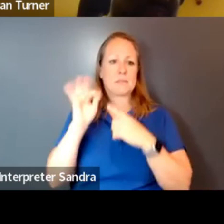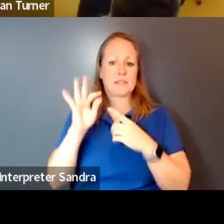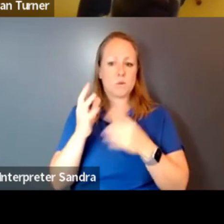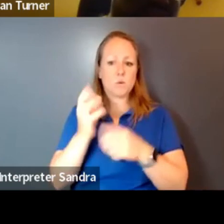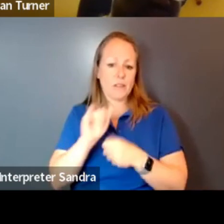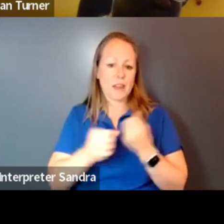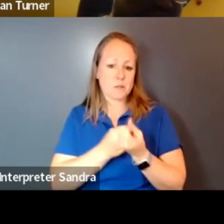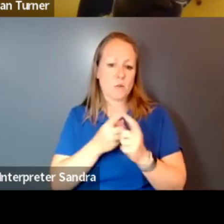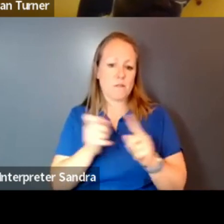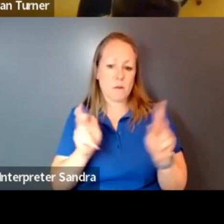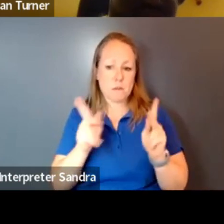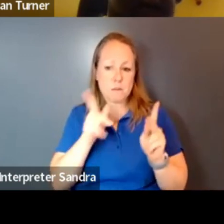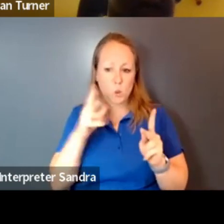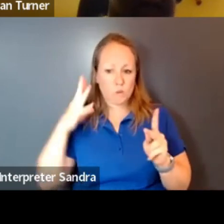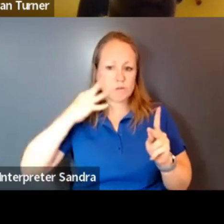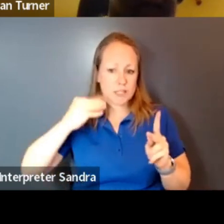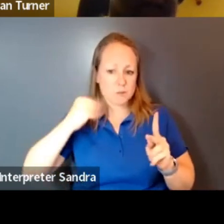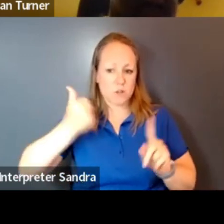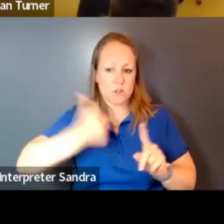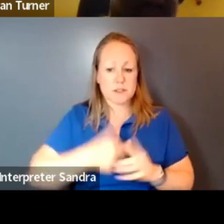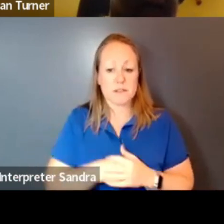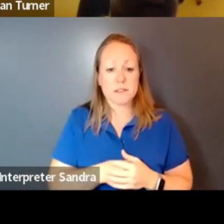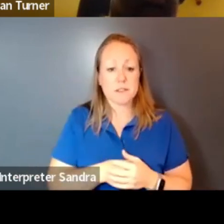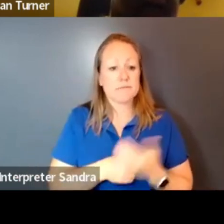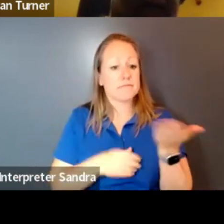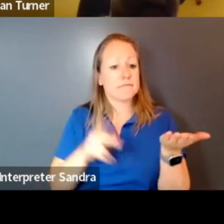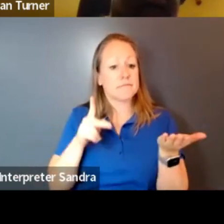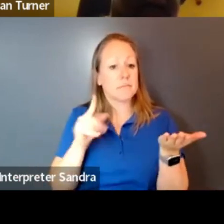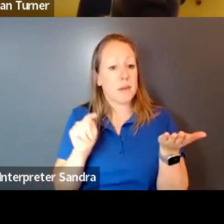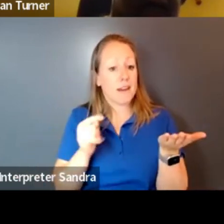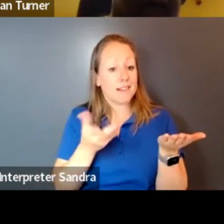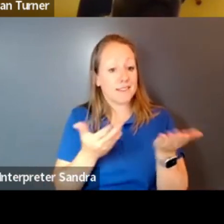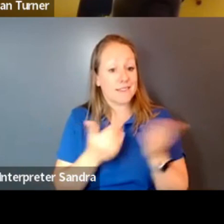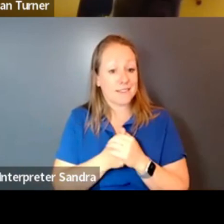Alixe Bonardi: What do you think, Pat?